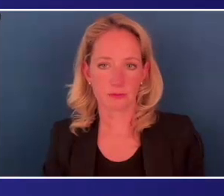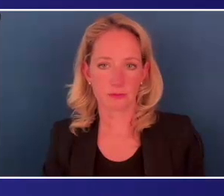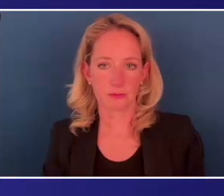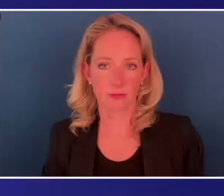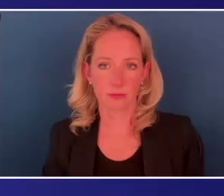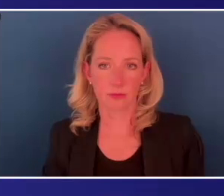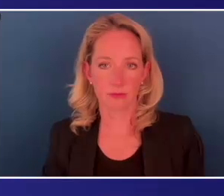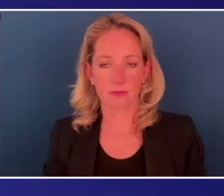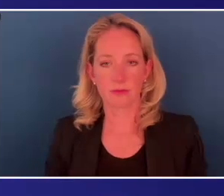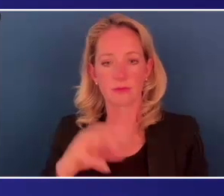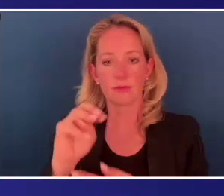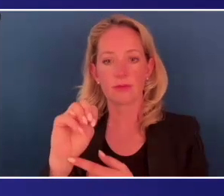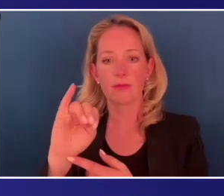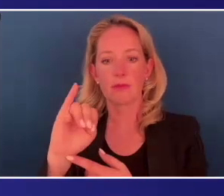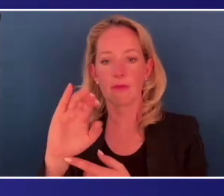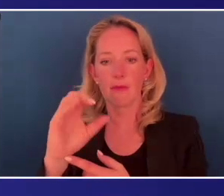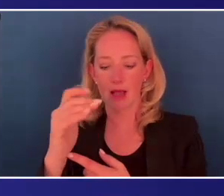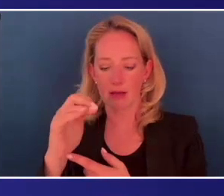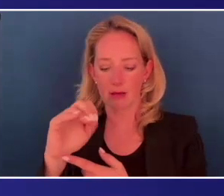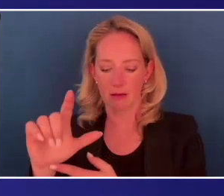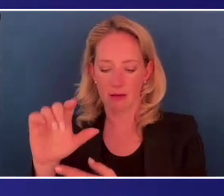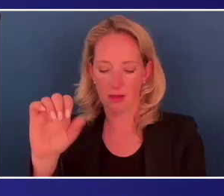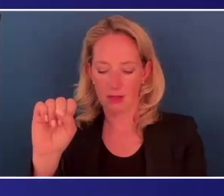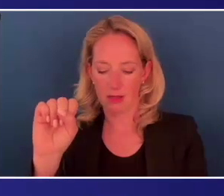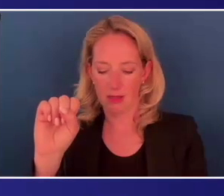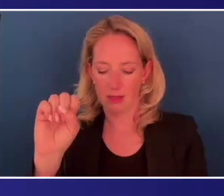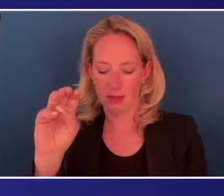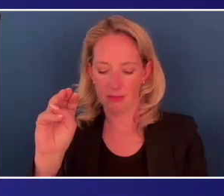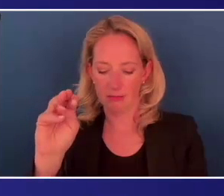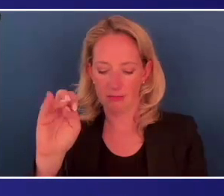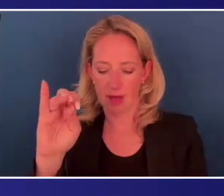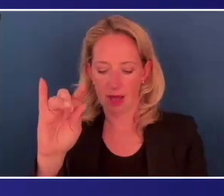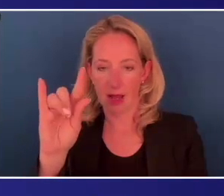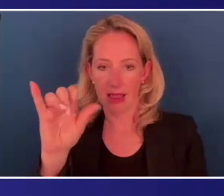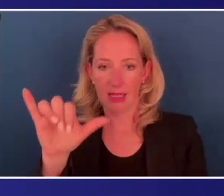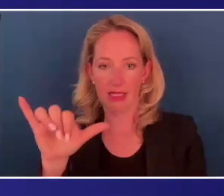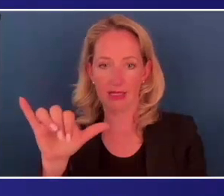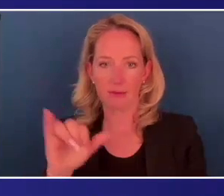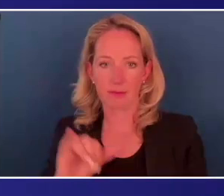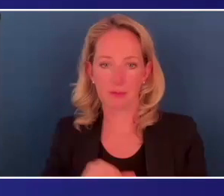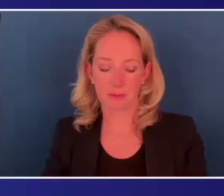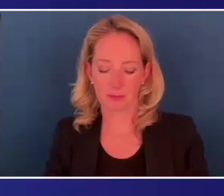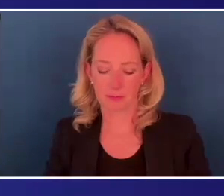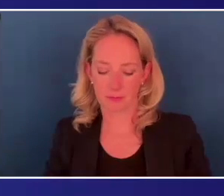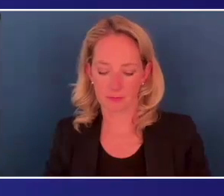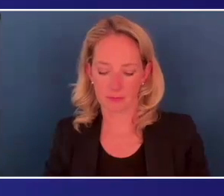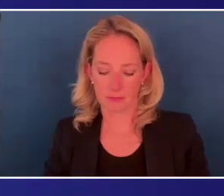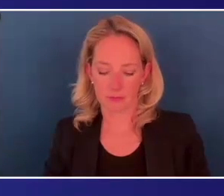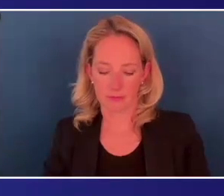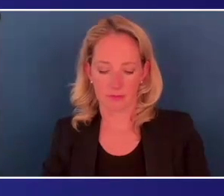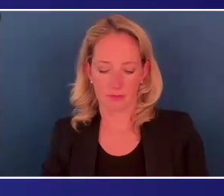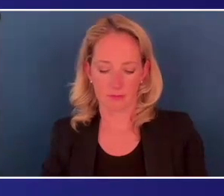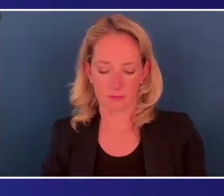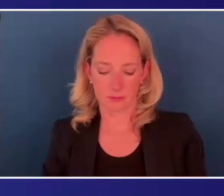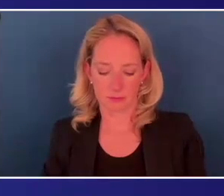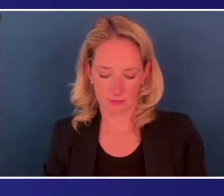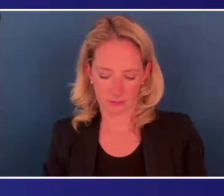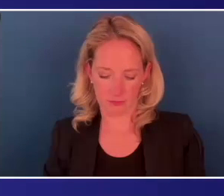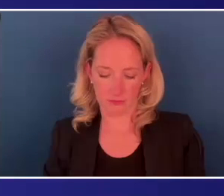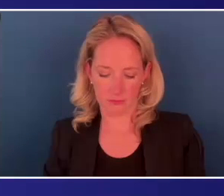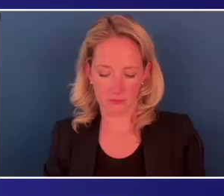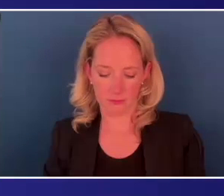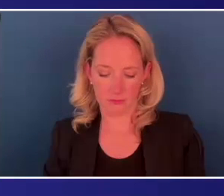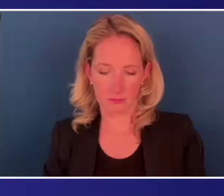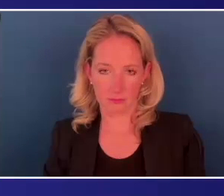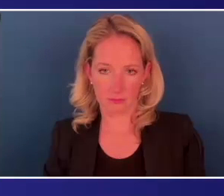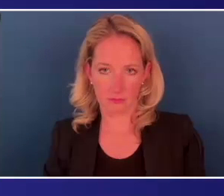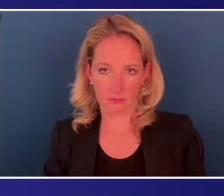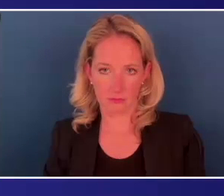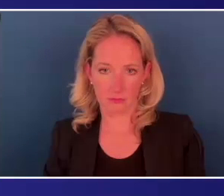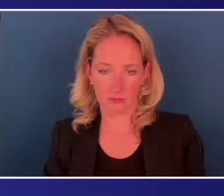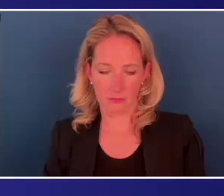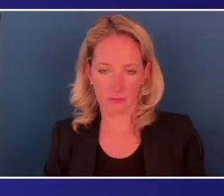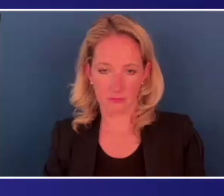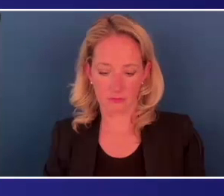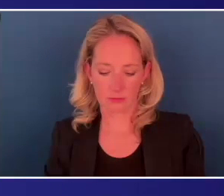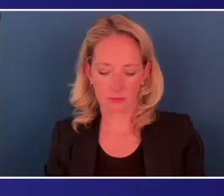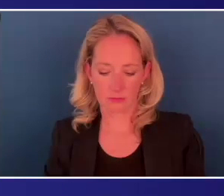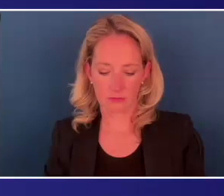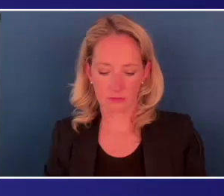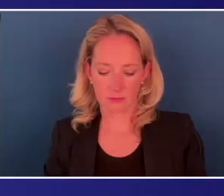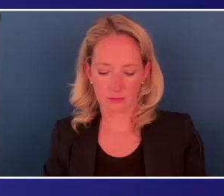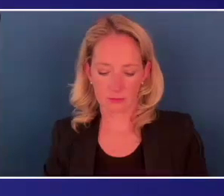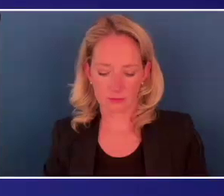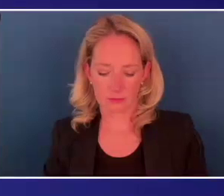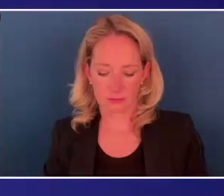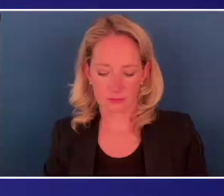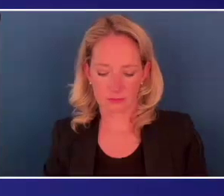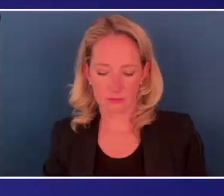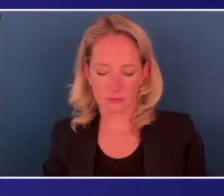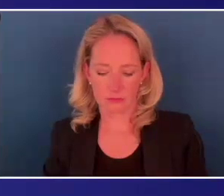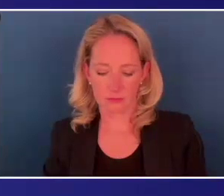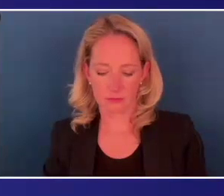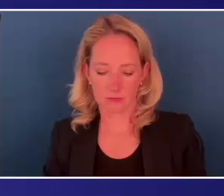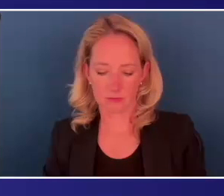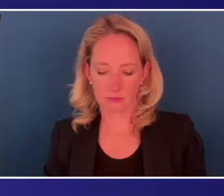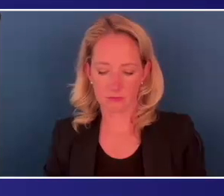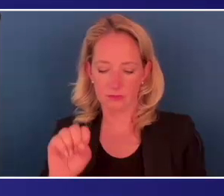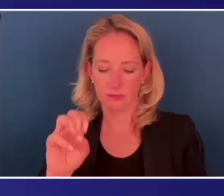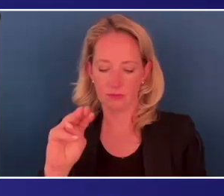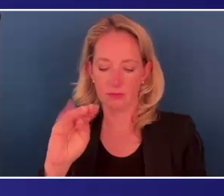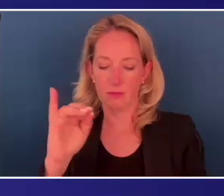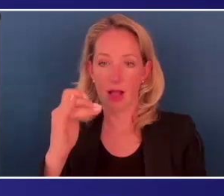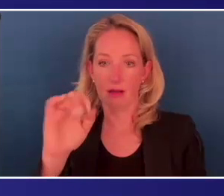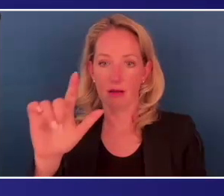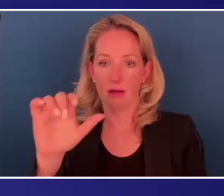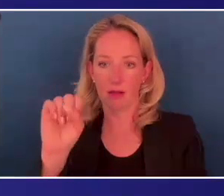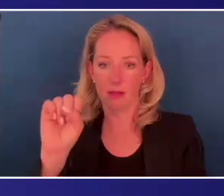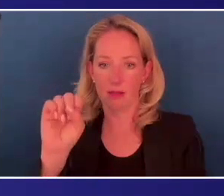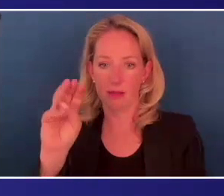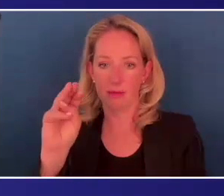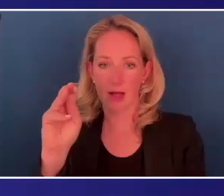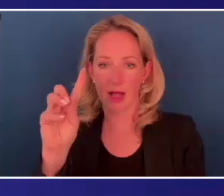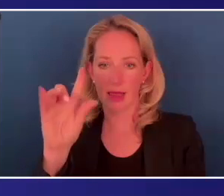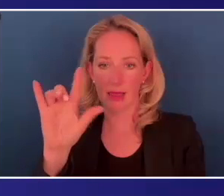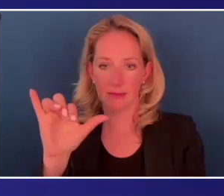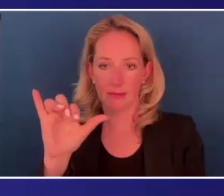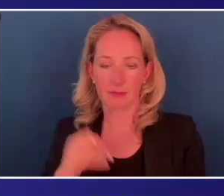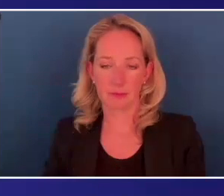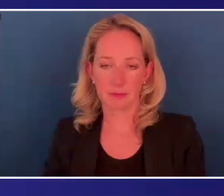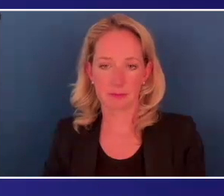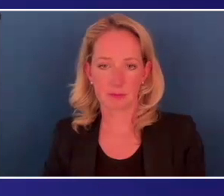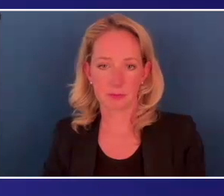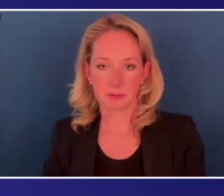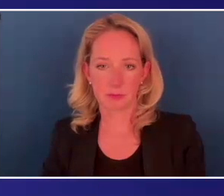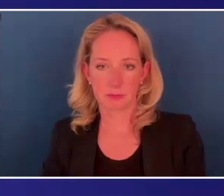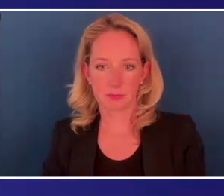Michael Smiley.